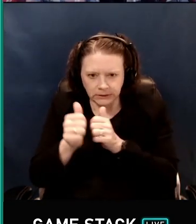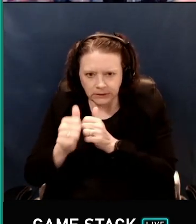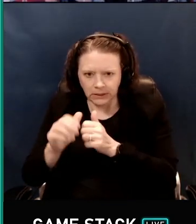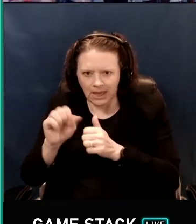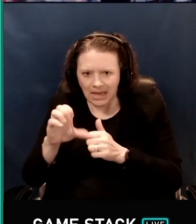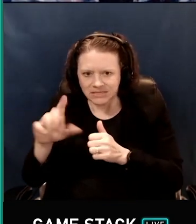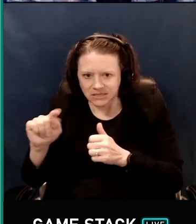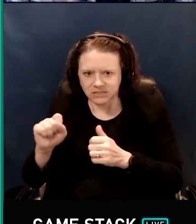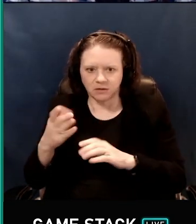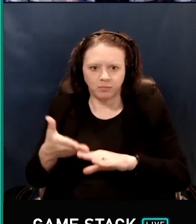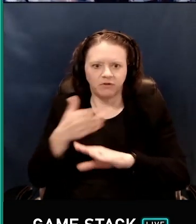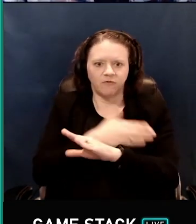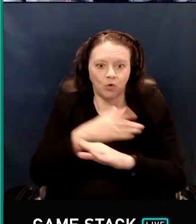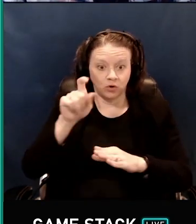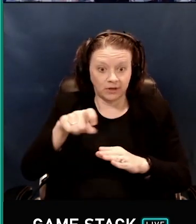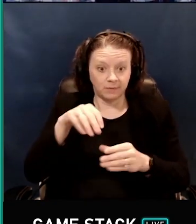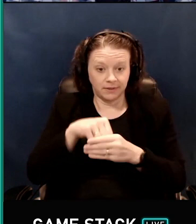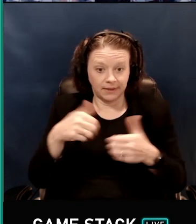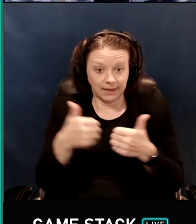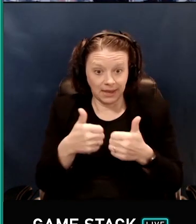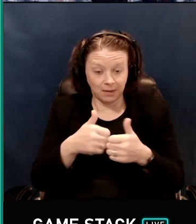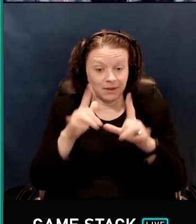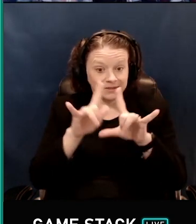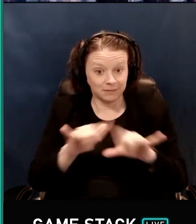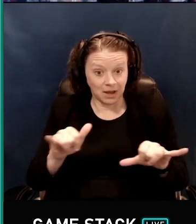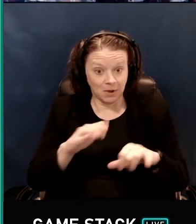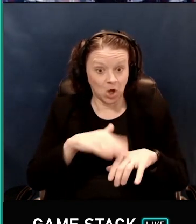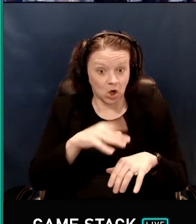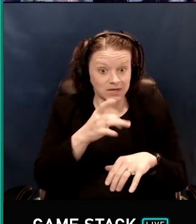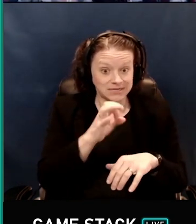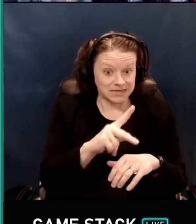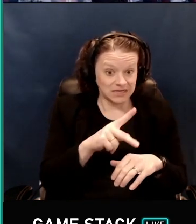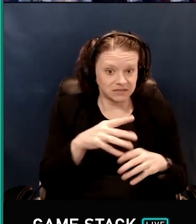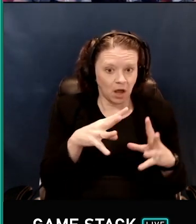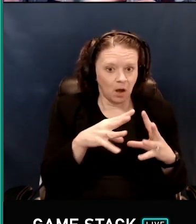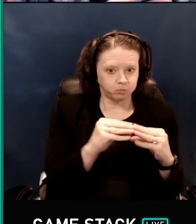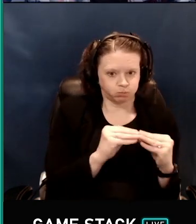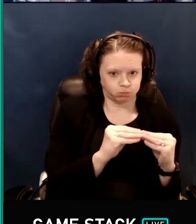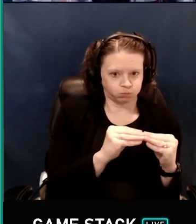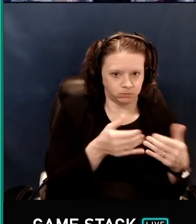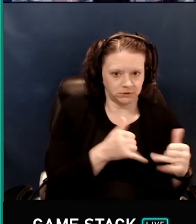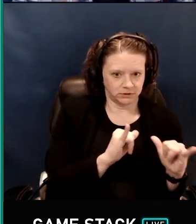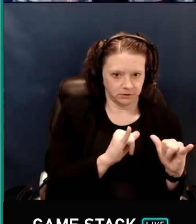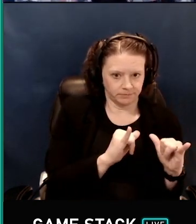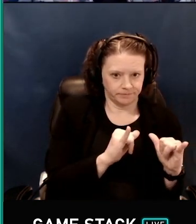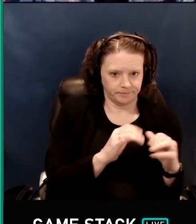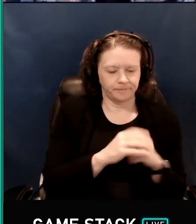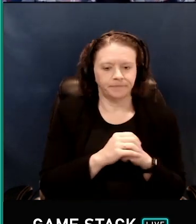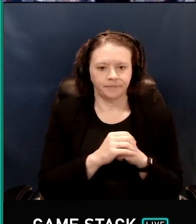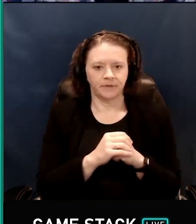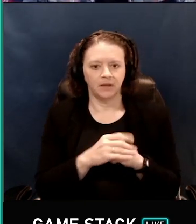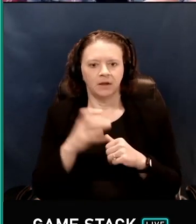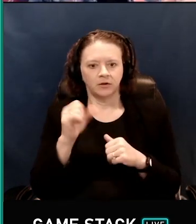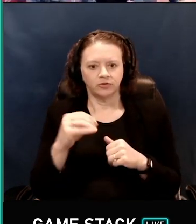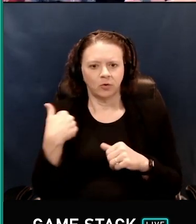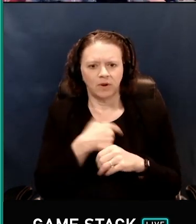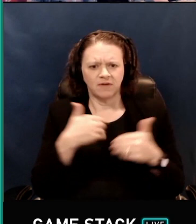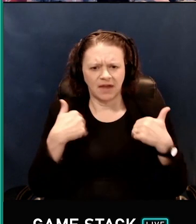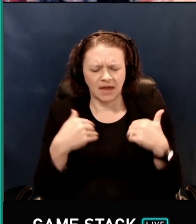in the game, while keeping them compressed on disk. So there have been specialized CPU based decompressors, that were created